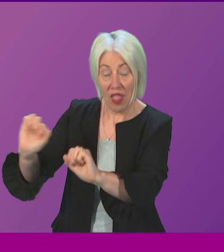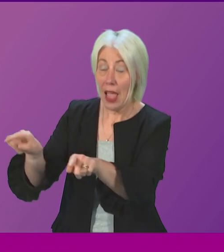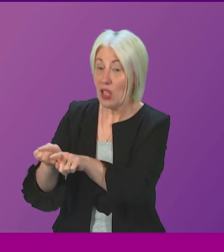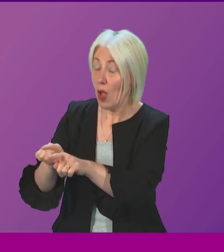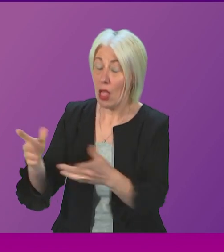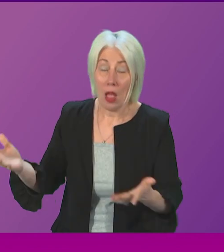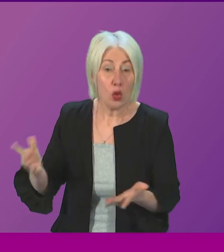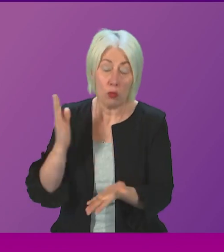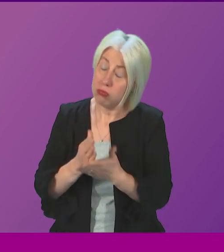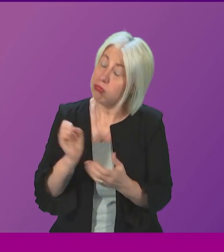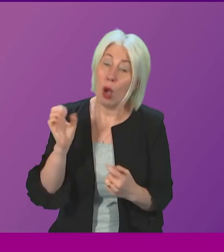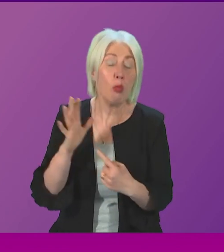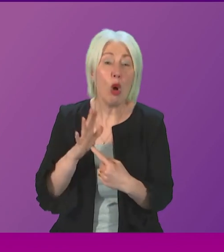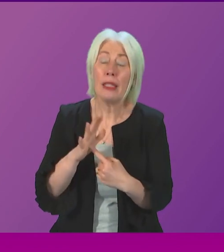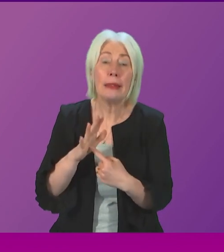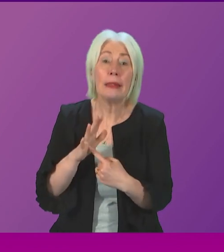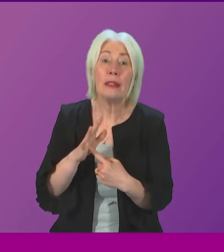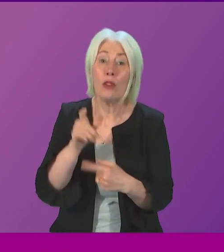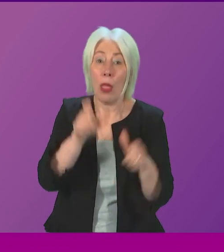That is an important point for those who are in management or leadership.